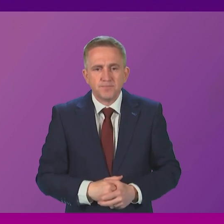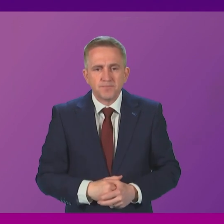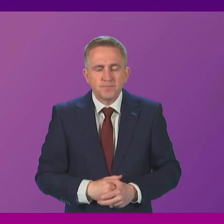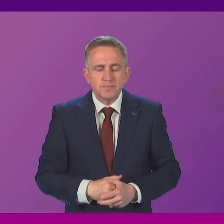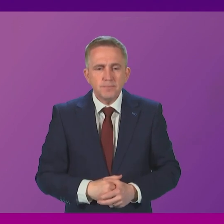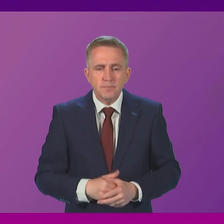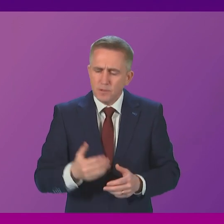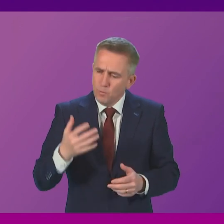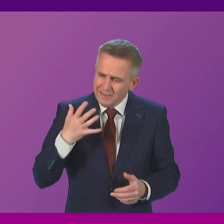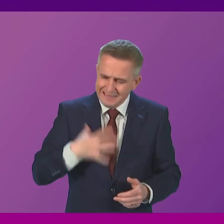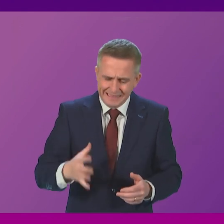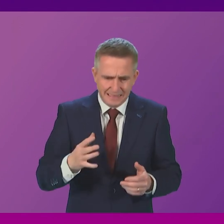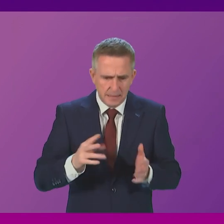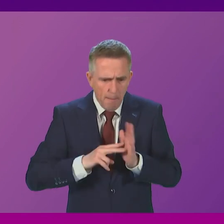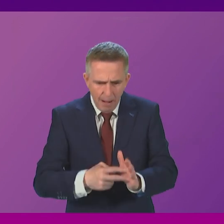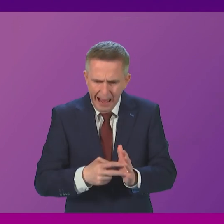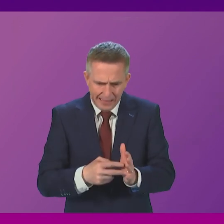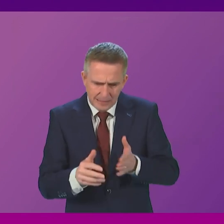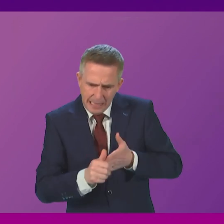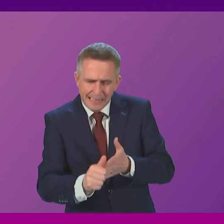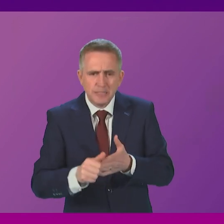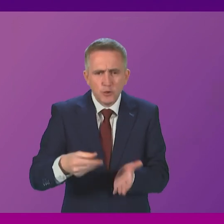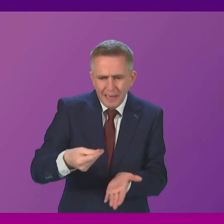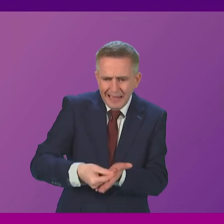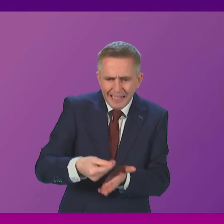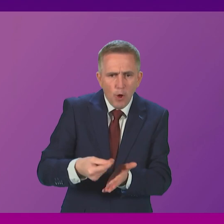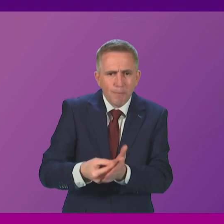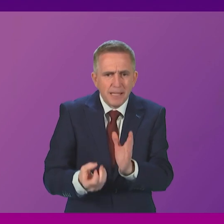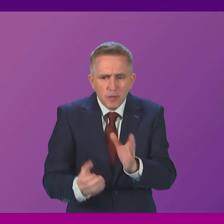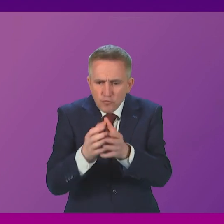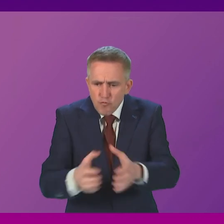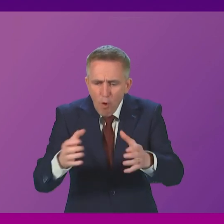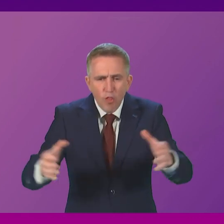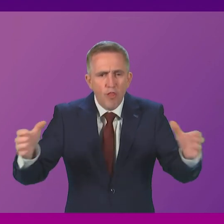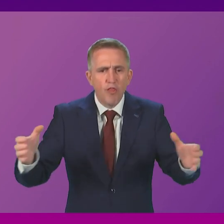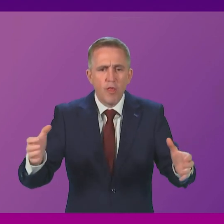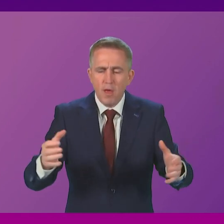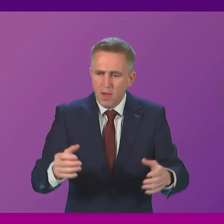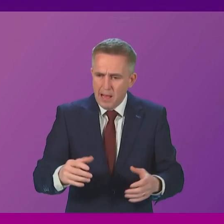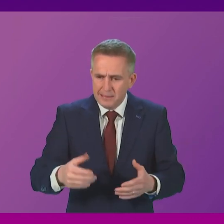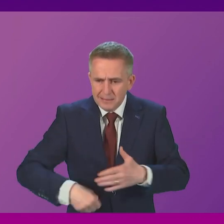Being First Minister is about having a plan that delivers economic growth and innovation, encourages good business and supports employees.